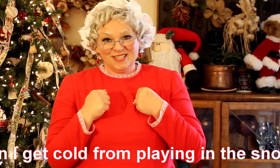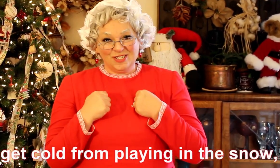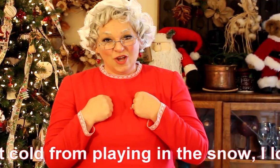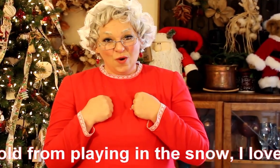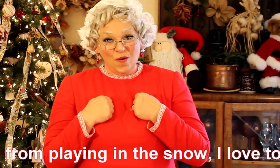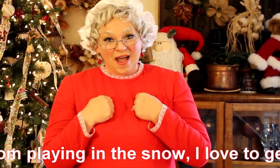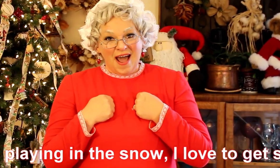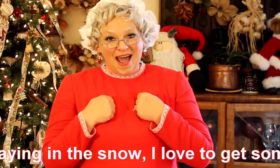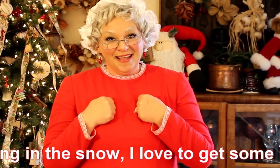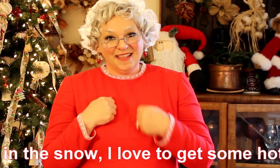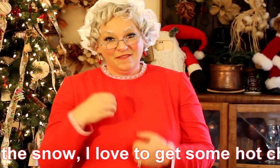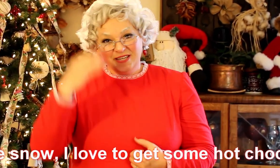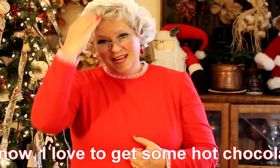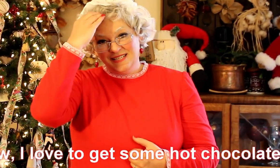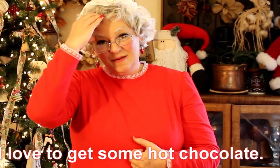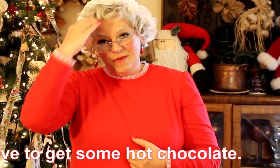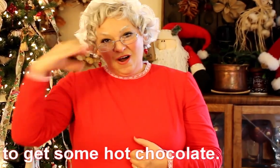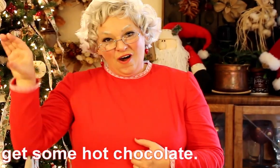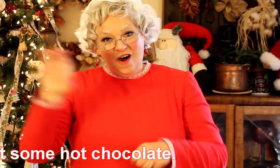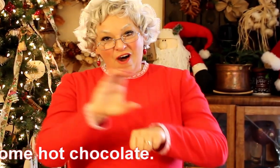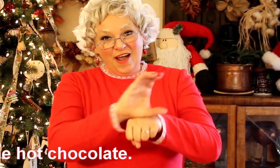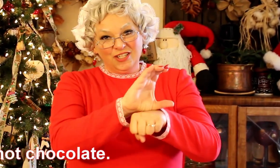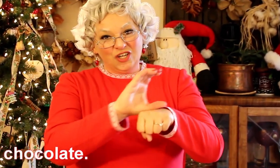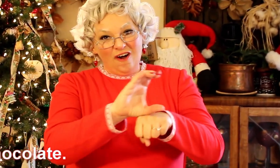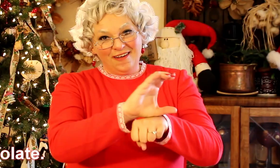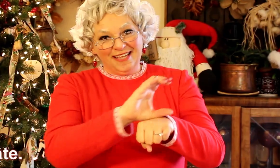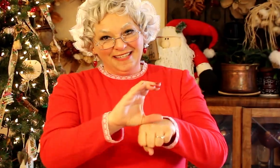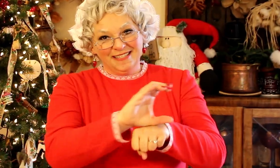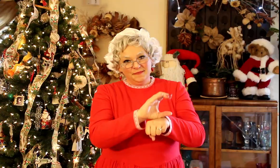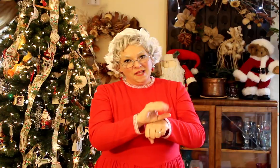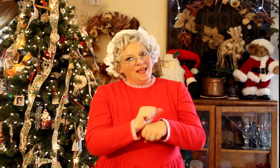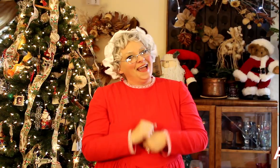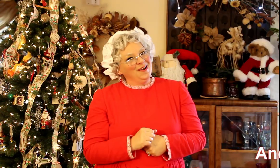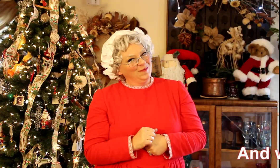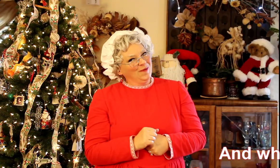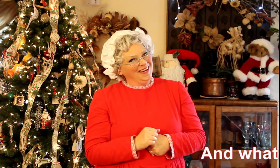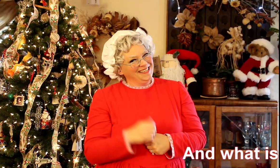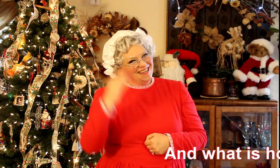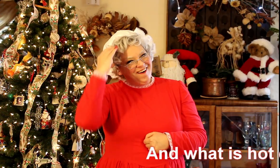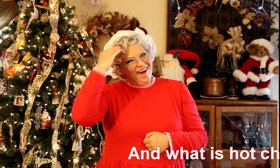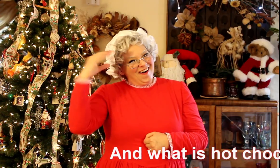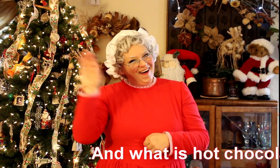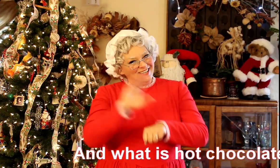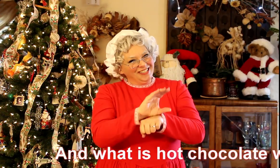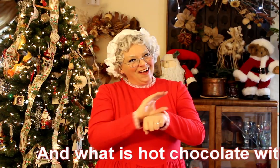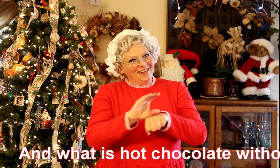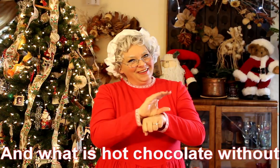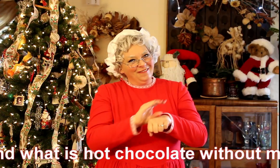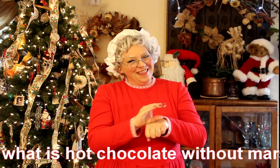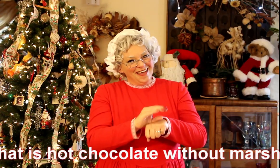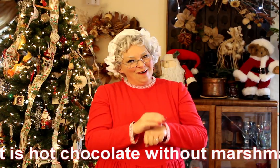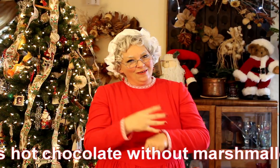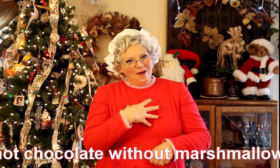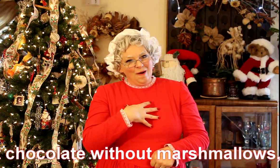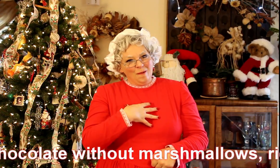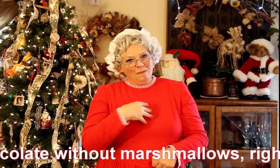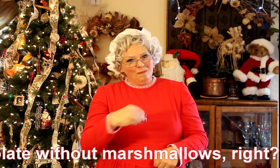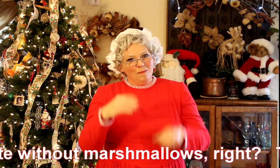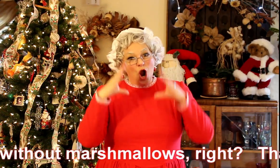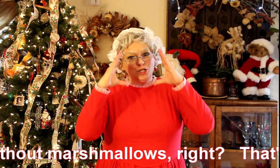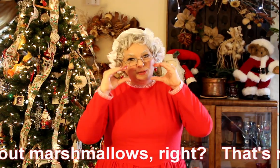snow, I love to get some hot chocolate. And what is hot chocolate without marshmallows,